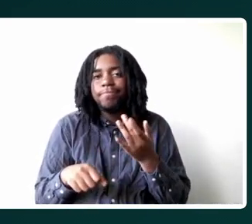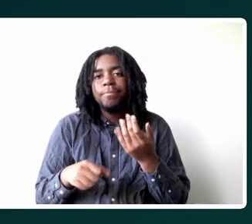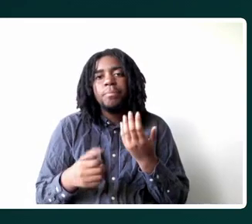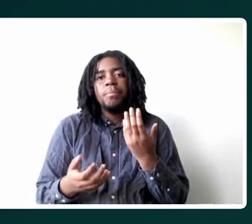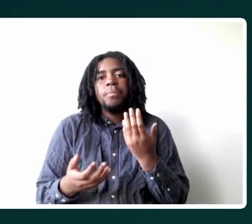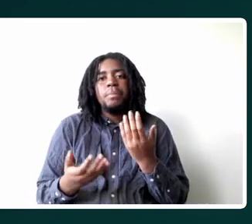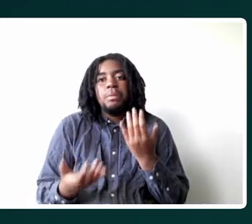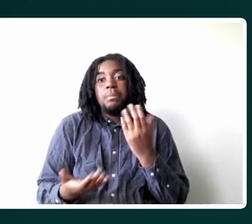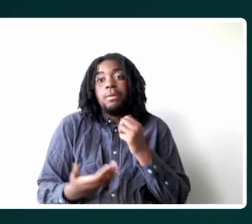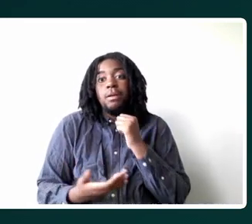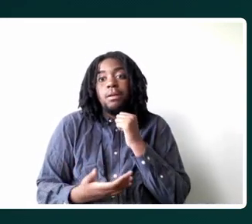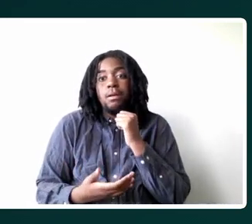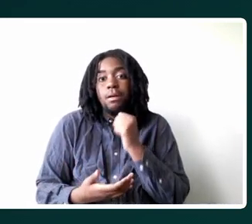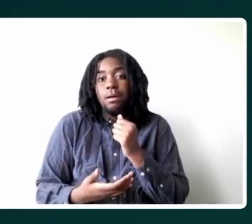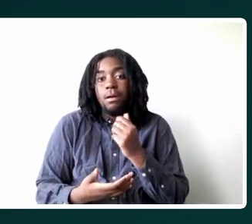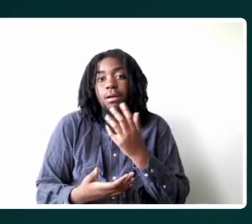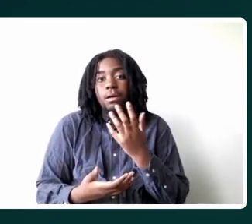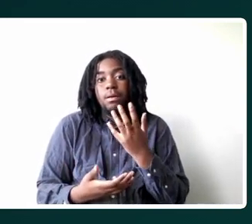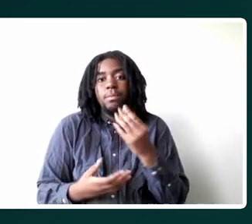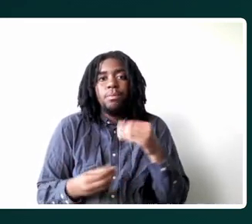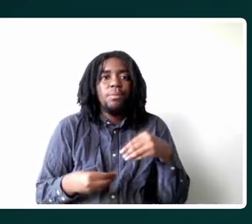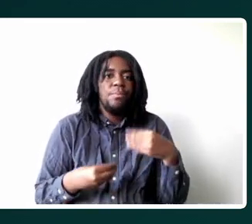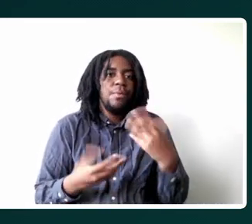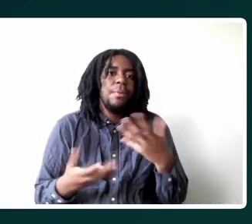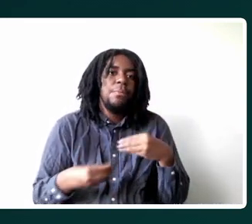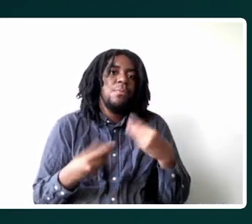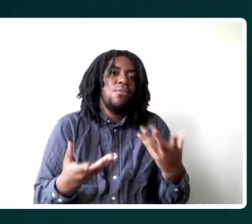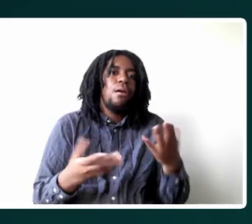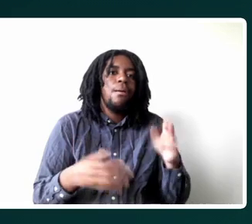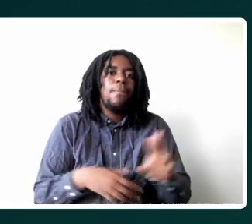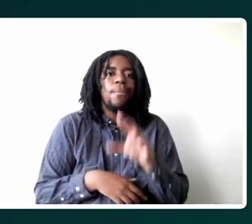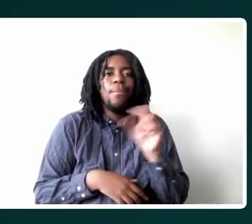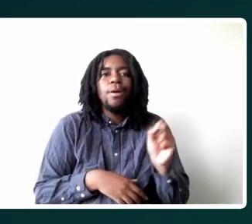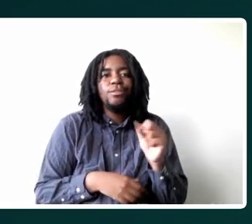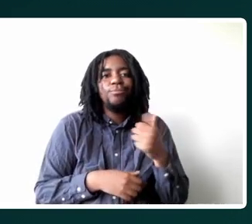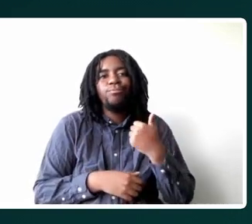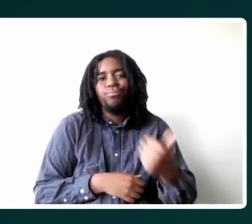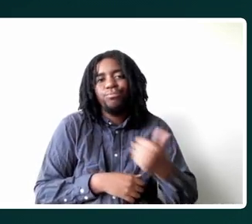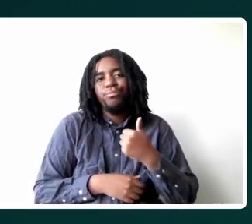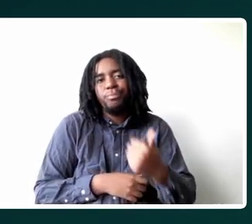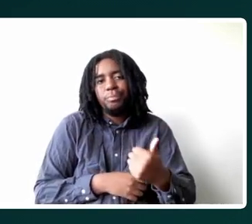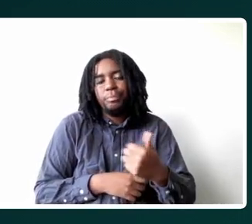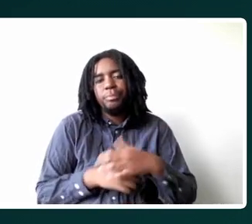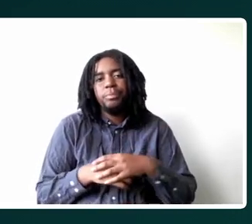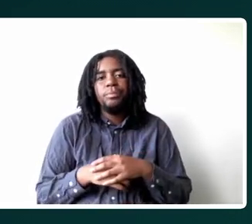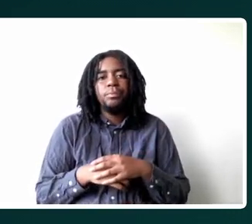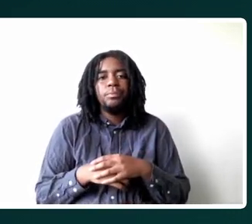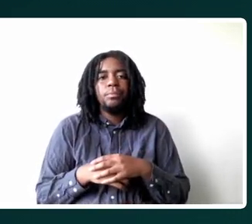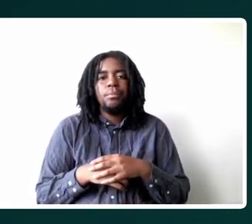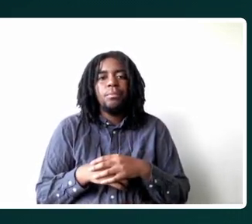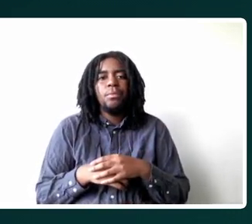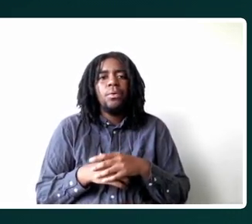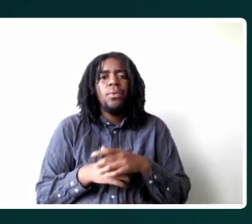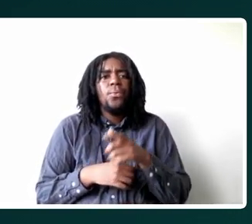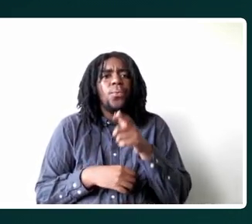offering buses or transportation to the location. Who are your personnel? Who will do the workshop?